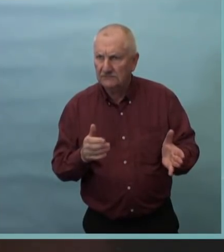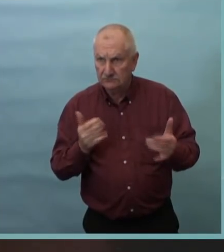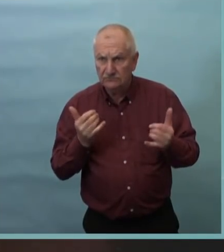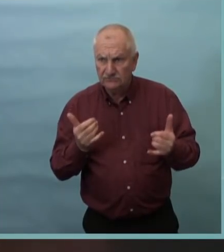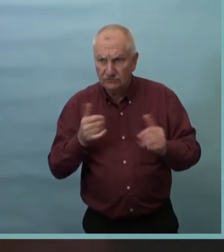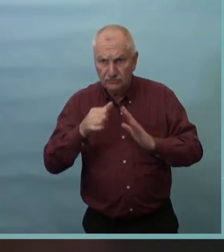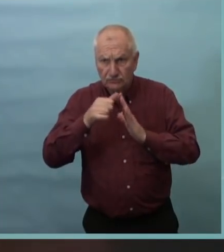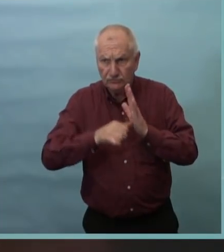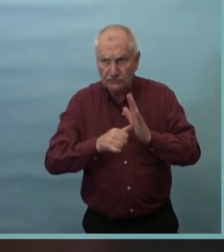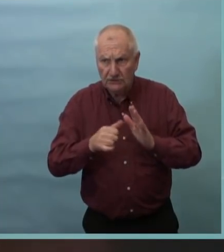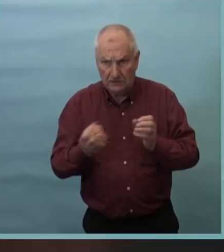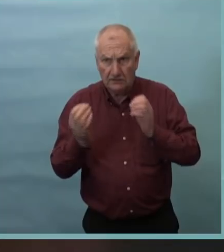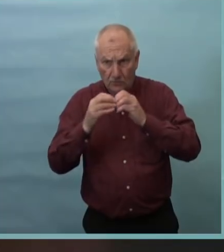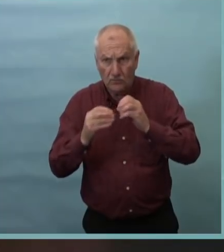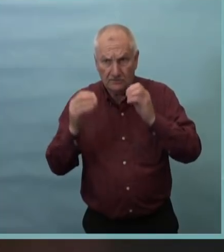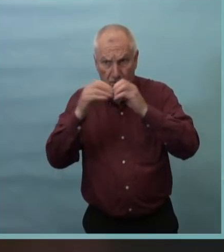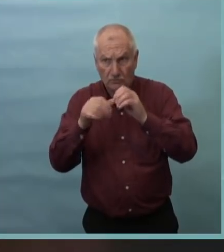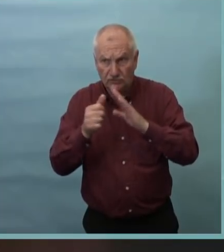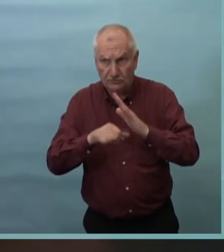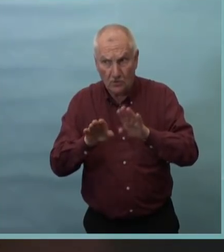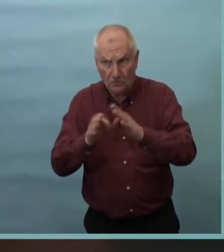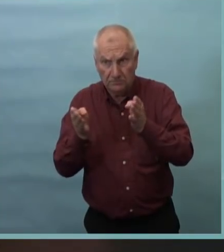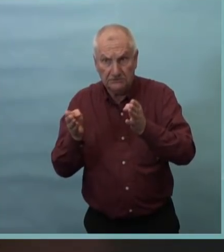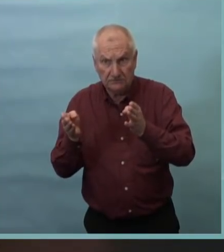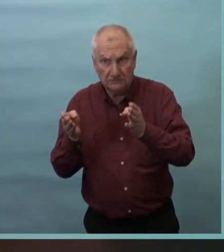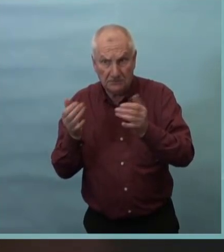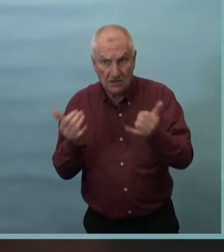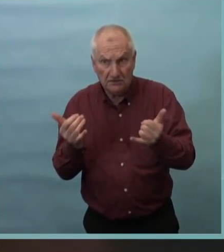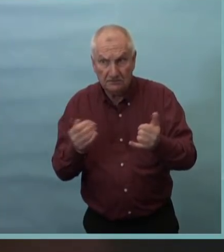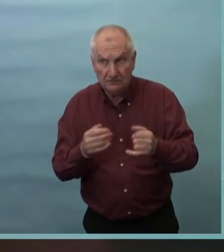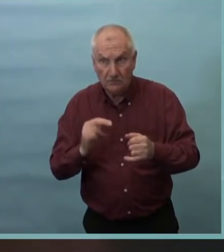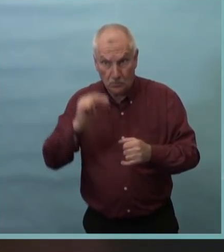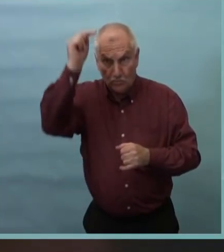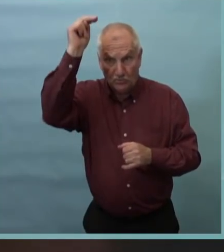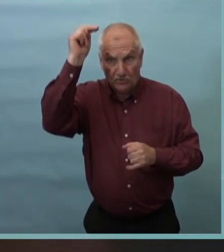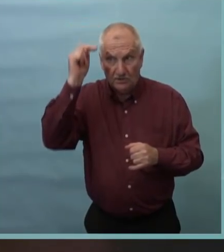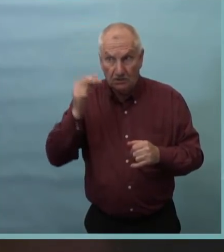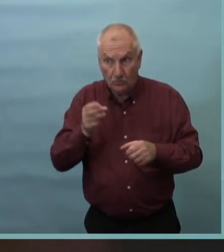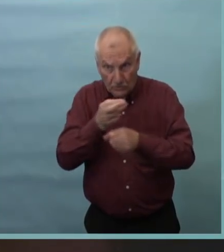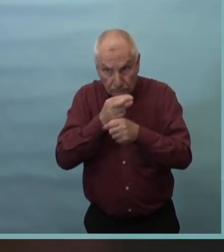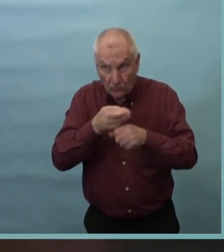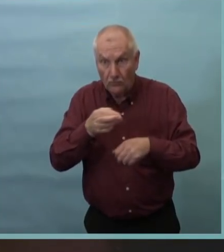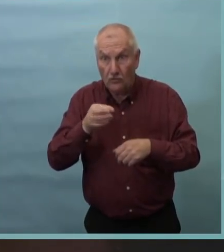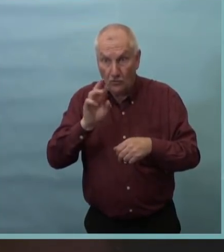Northern Regional Health Authority has been part of those conversations and the